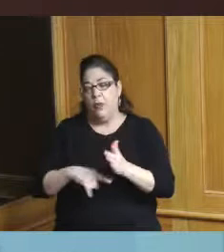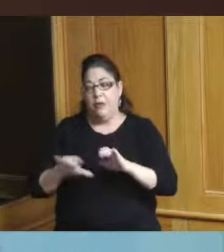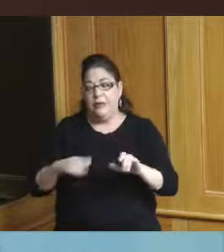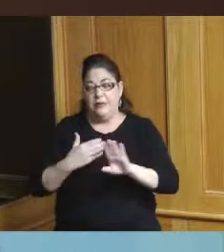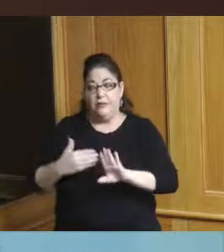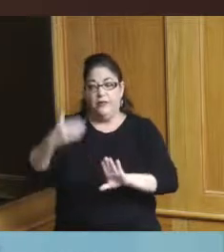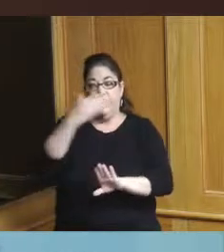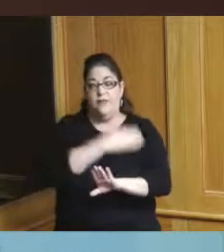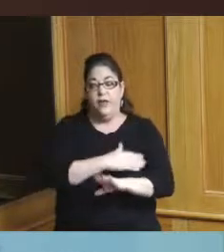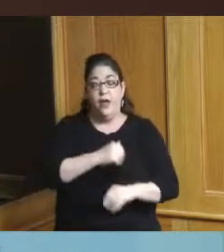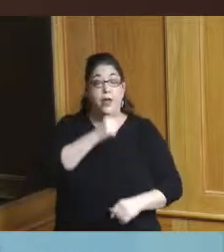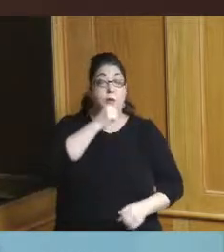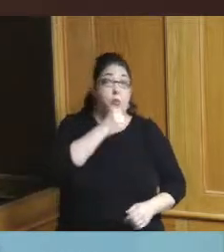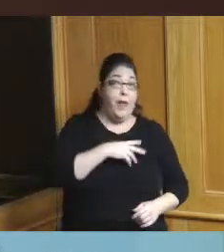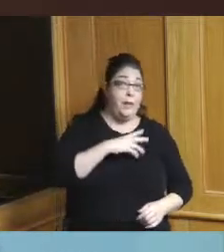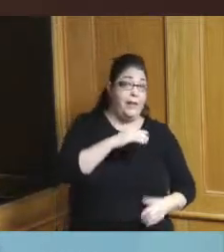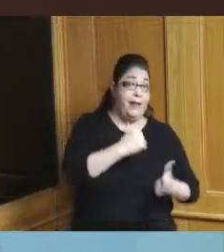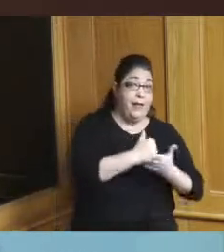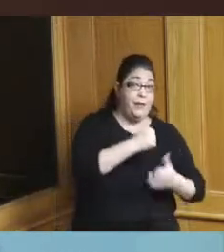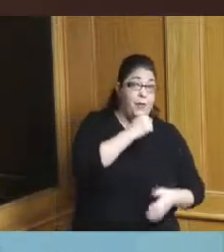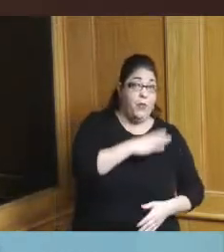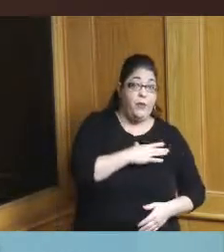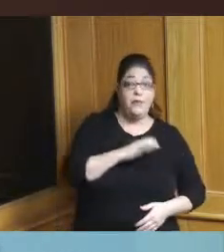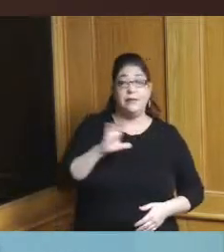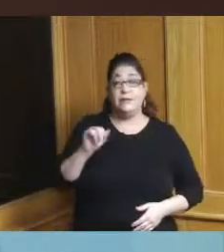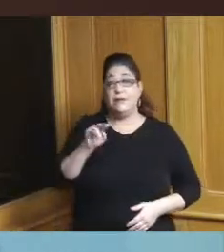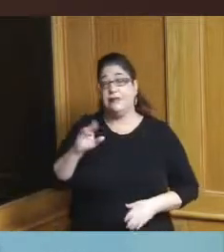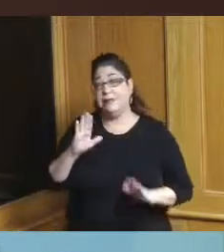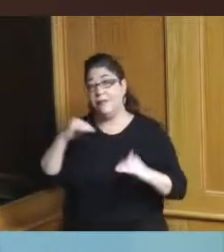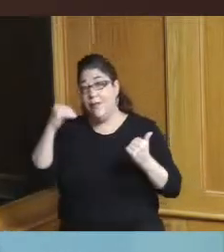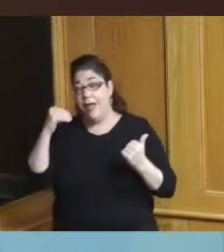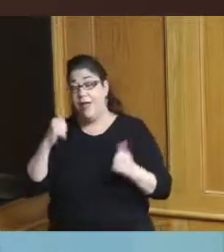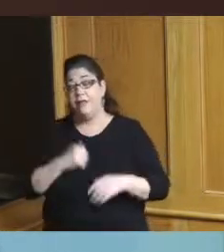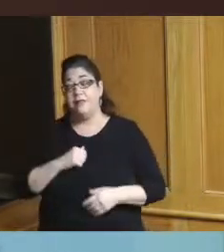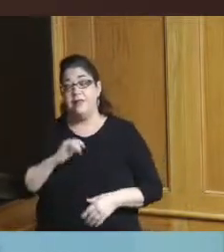women helping women since he smiles legal aid society and the free store food bank